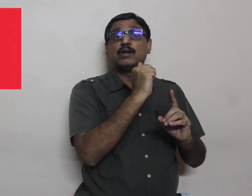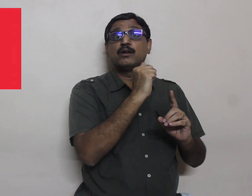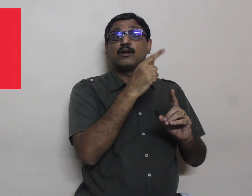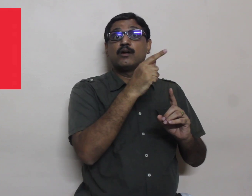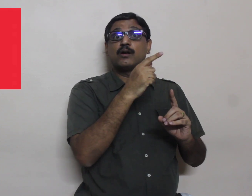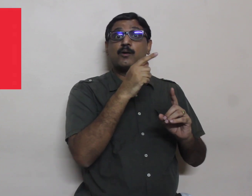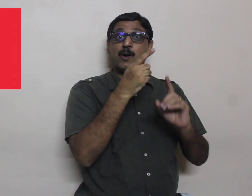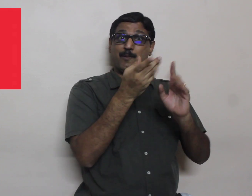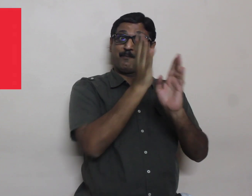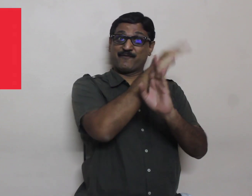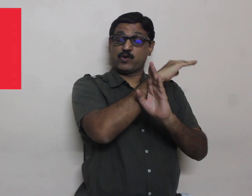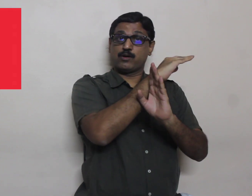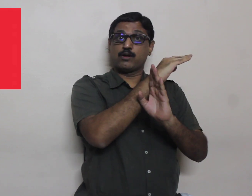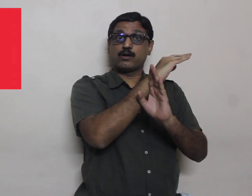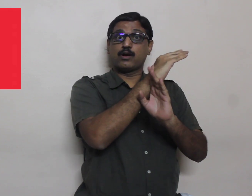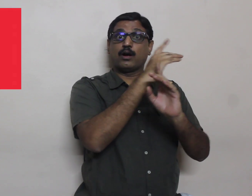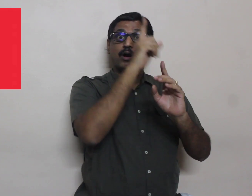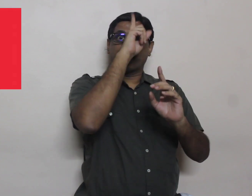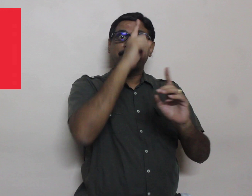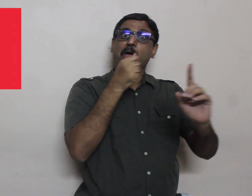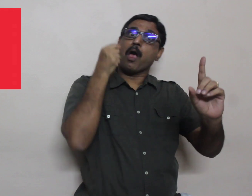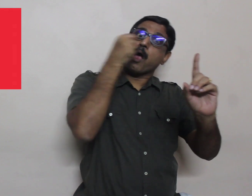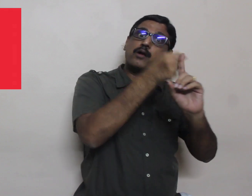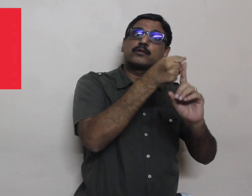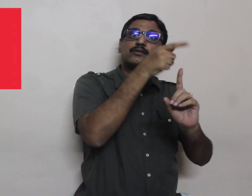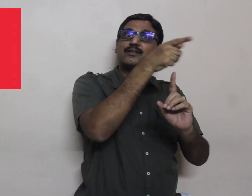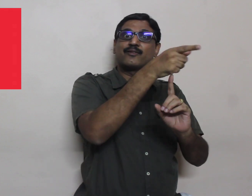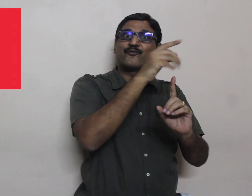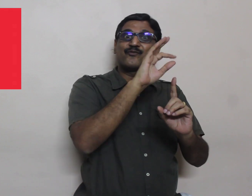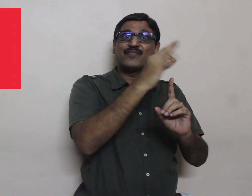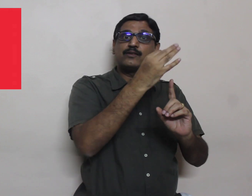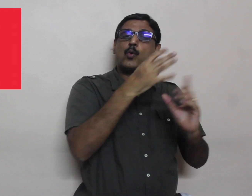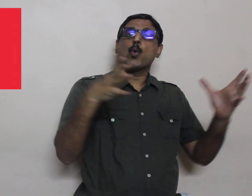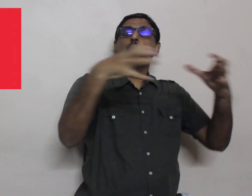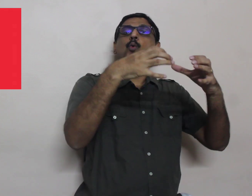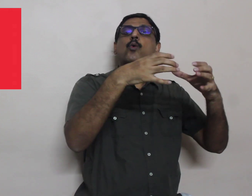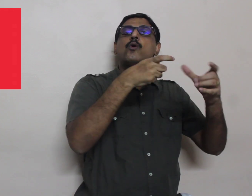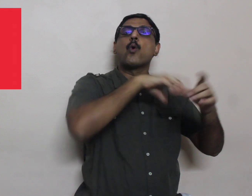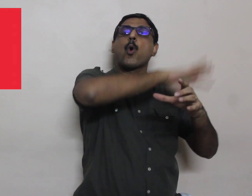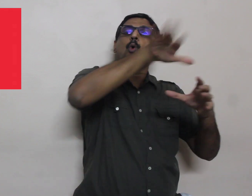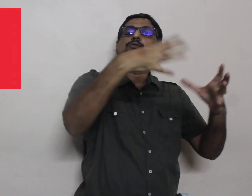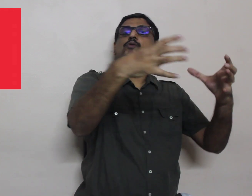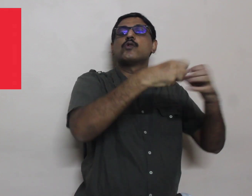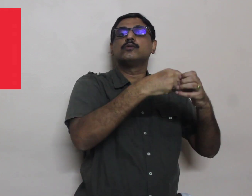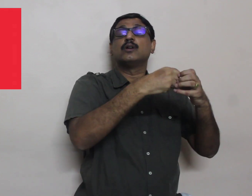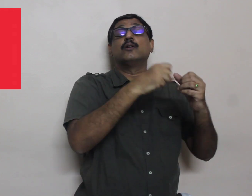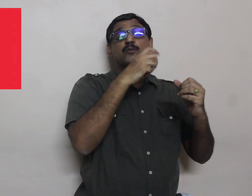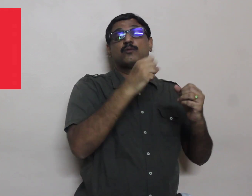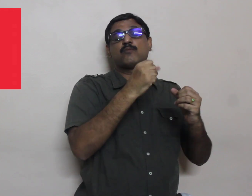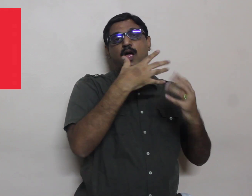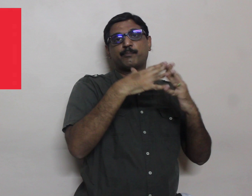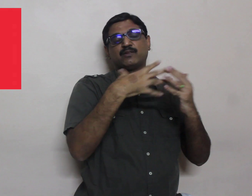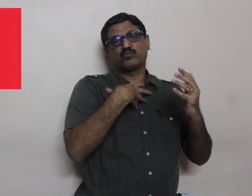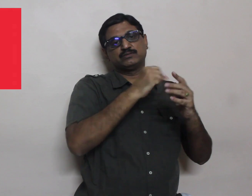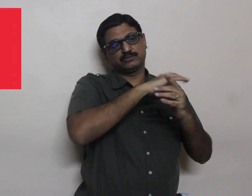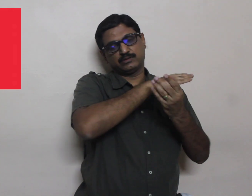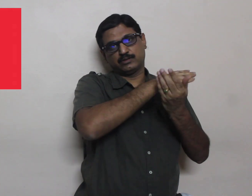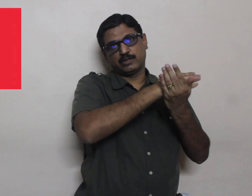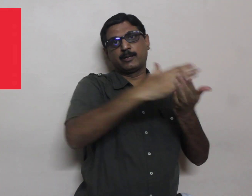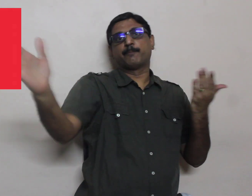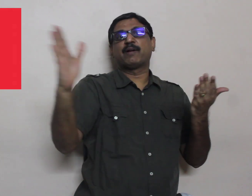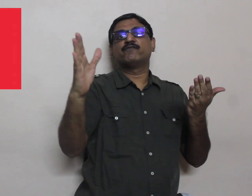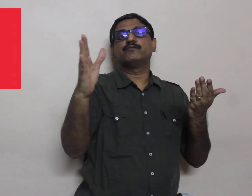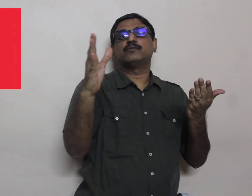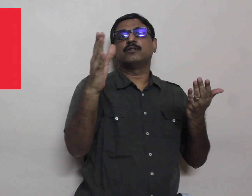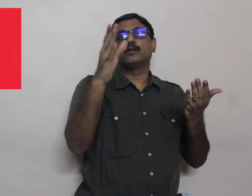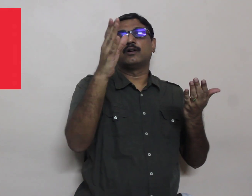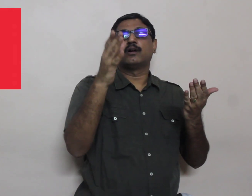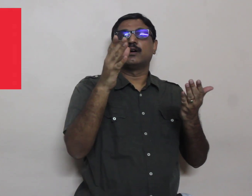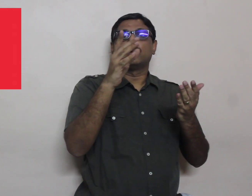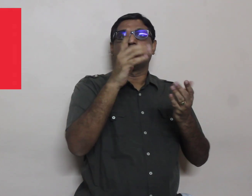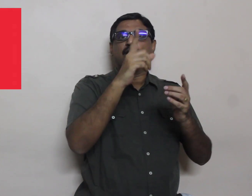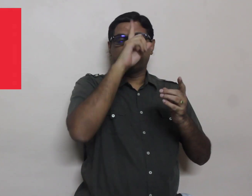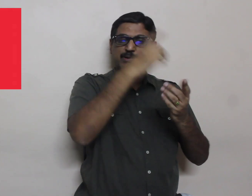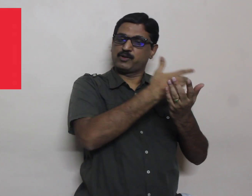Germany had already captured France and the US wanted to free France.